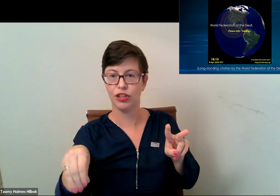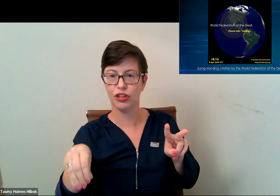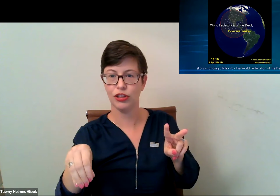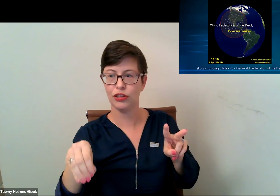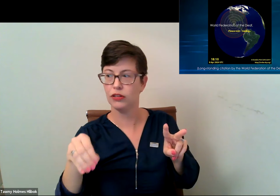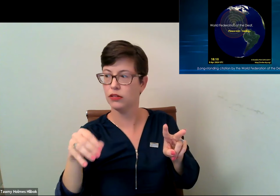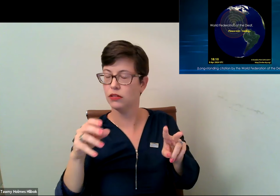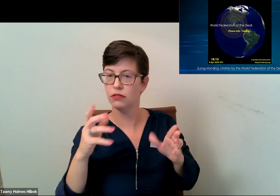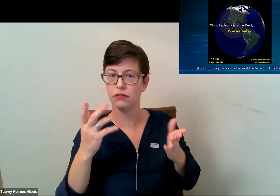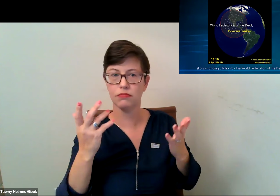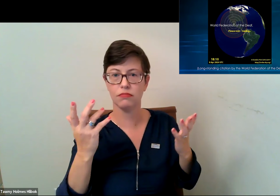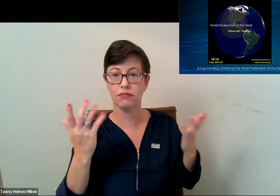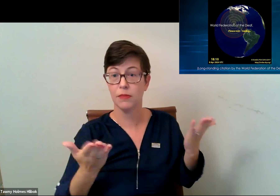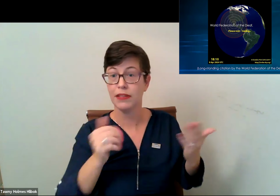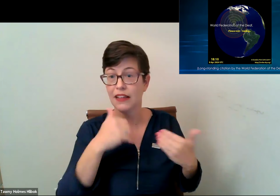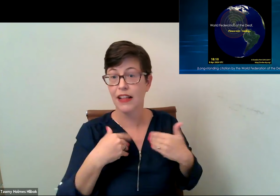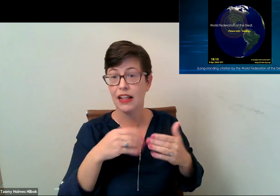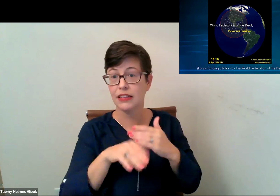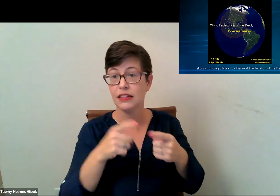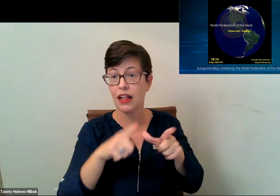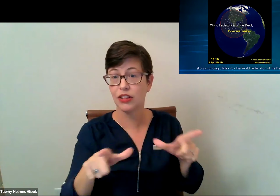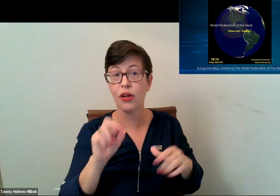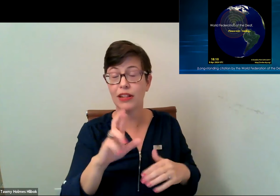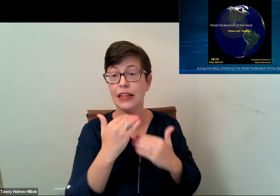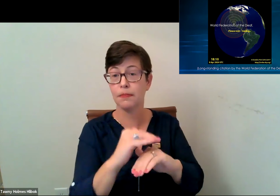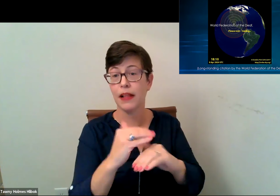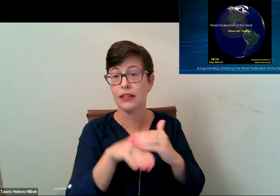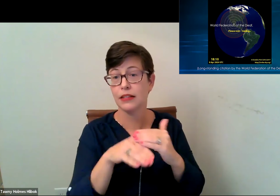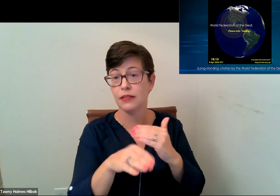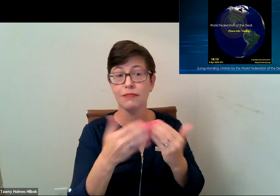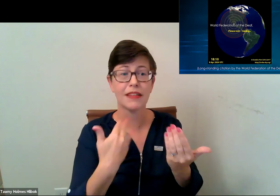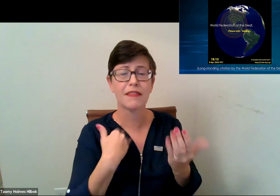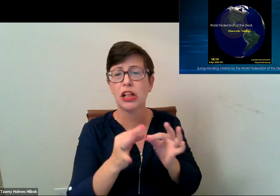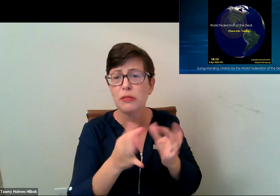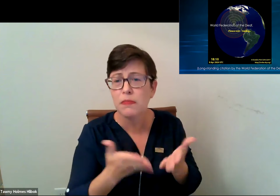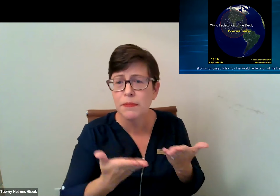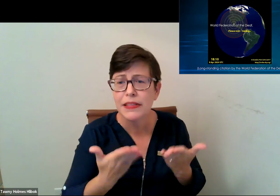The impact is that 92% of our students might not have access to sign language or very